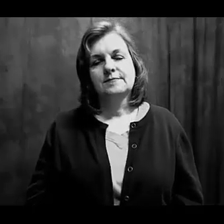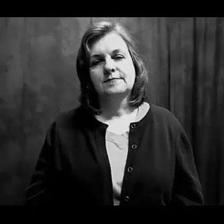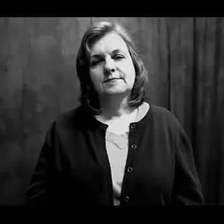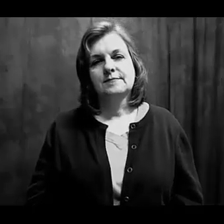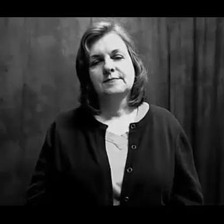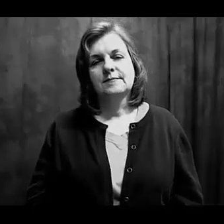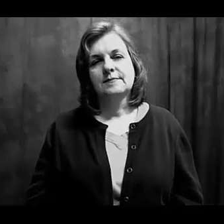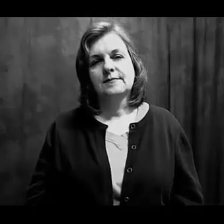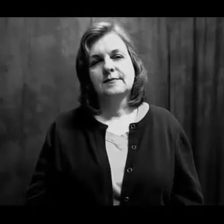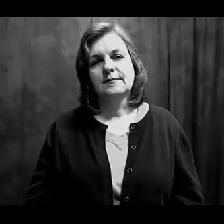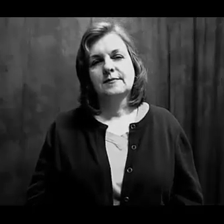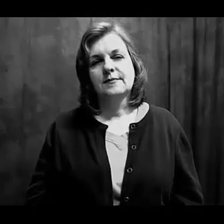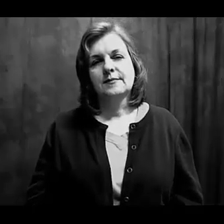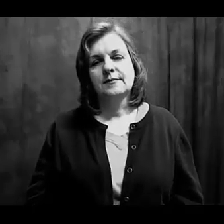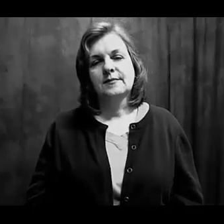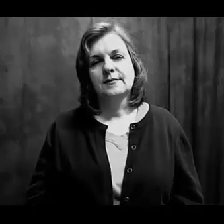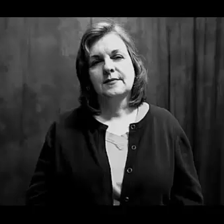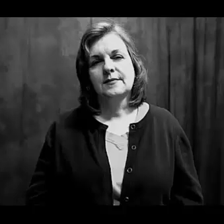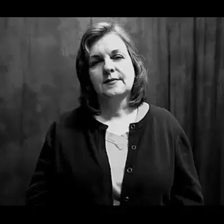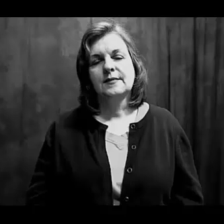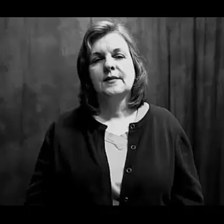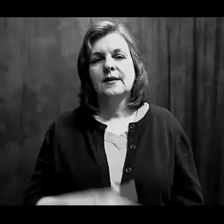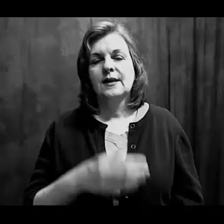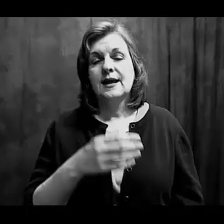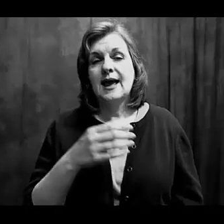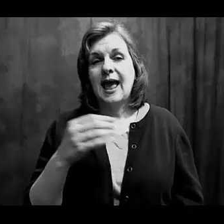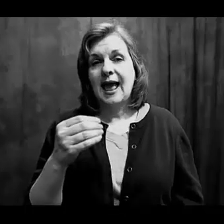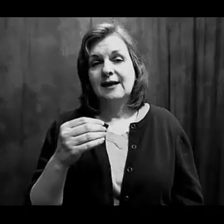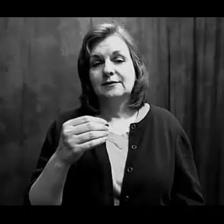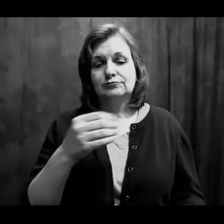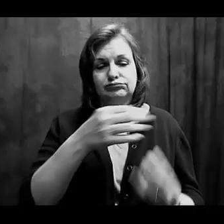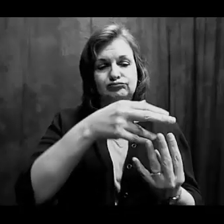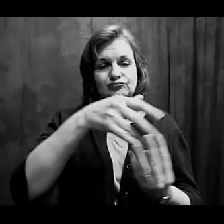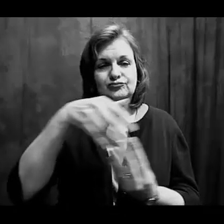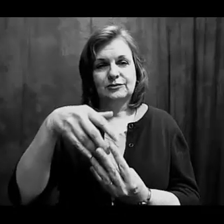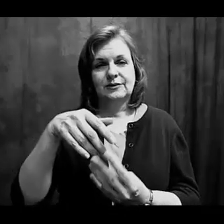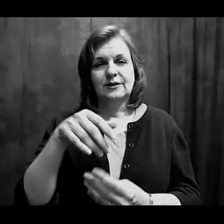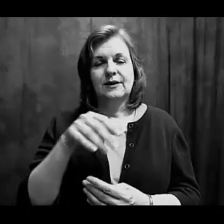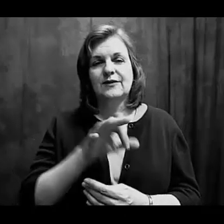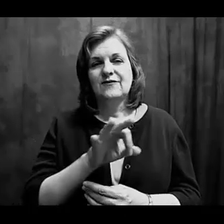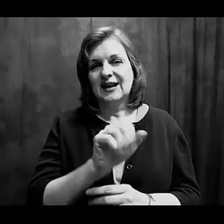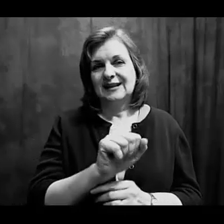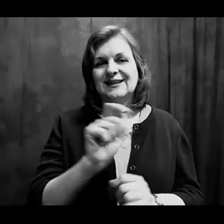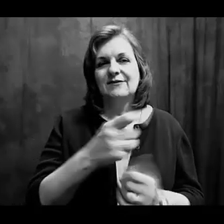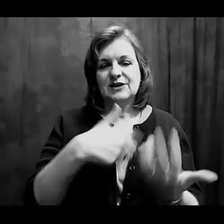and they're going to be dependent on interacting with cholesterol - so cholesterol